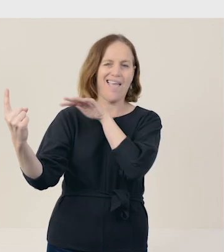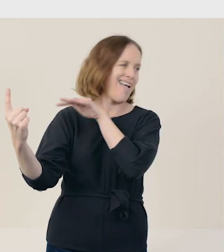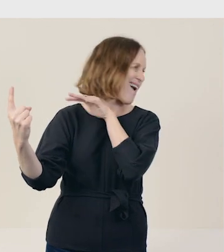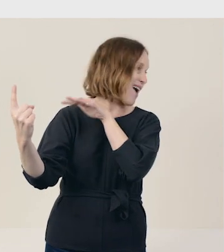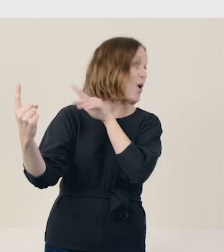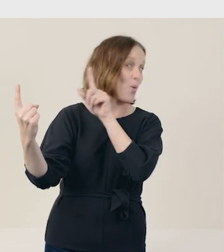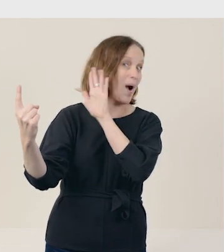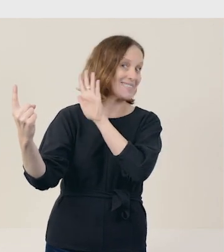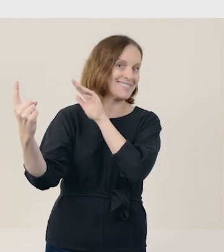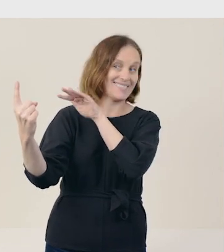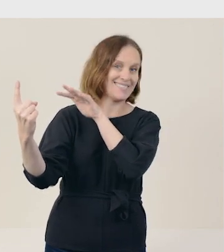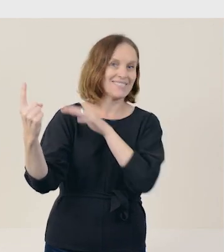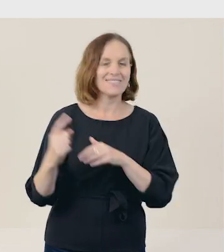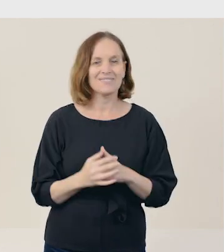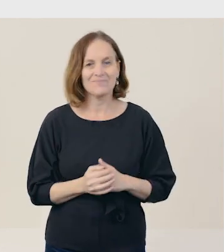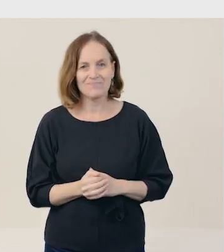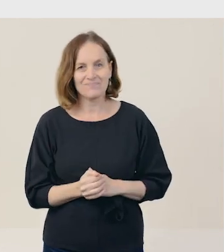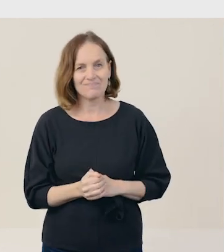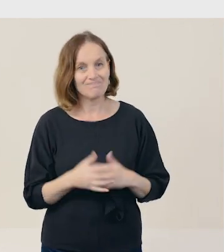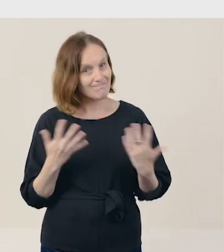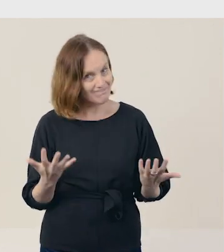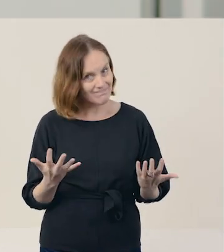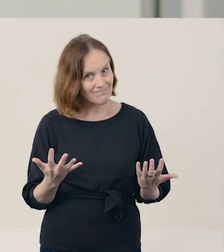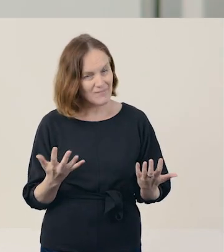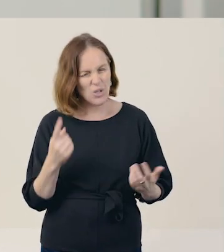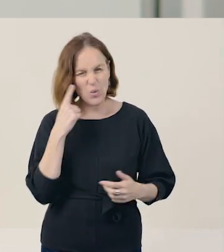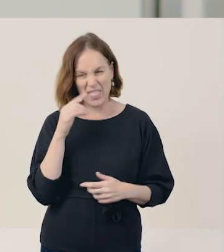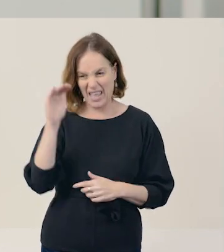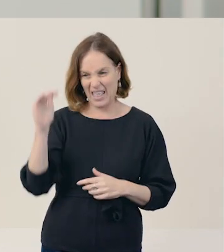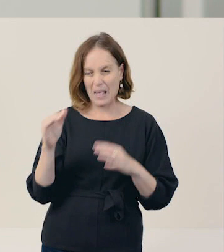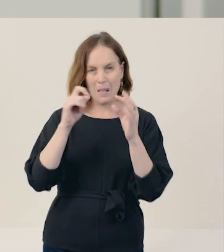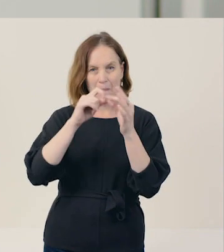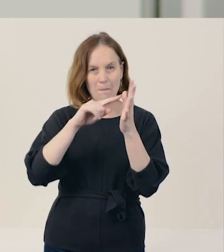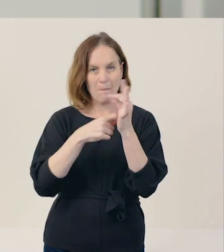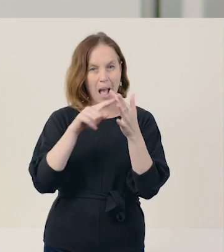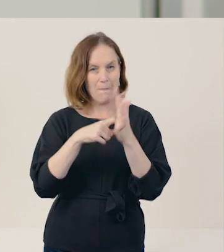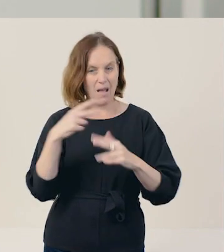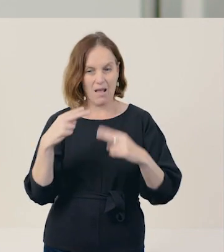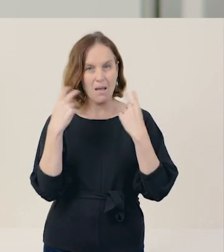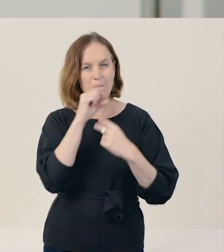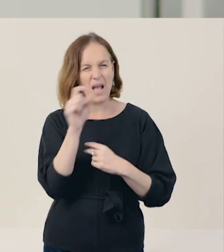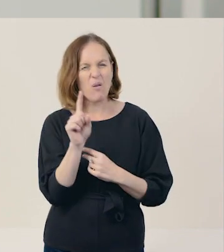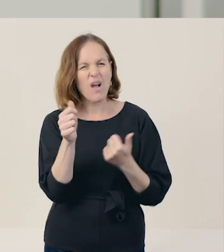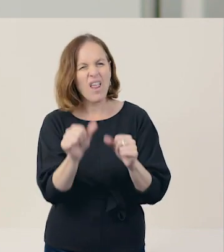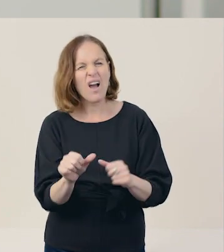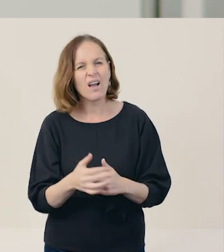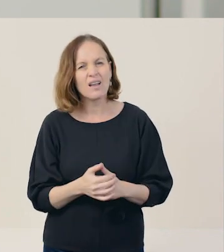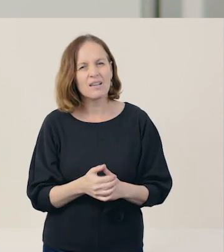'Just watch me catch him all alive, this man from Ironbark'. What personality traits did you identify for this character?